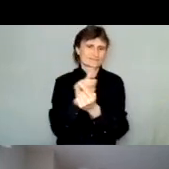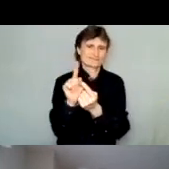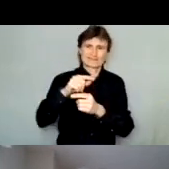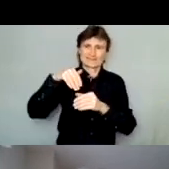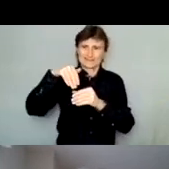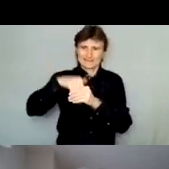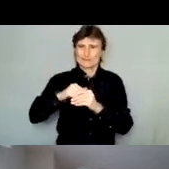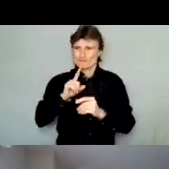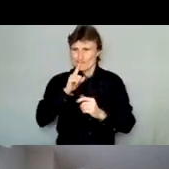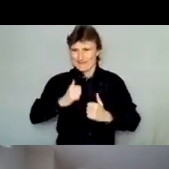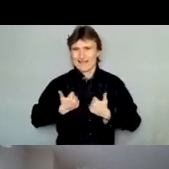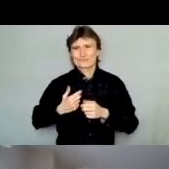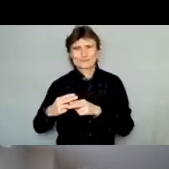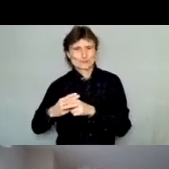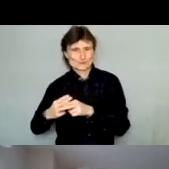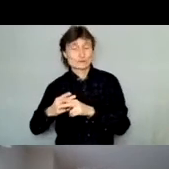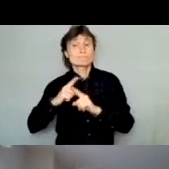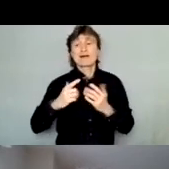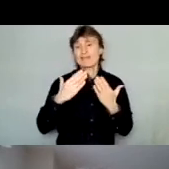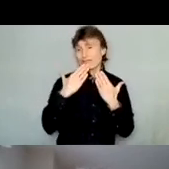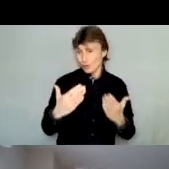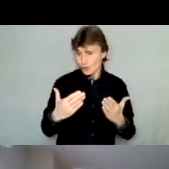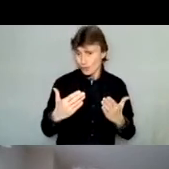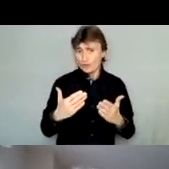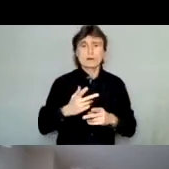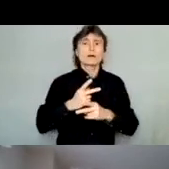Thank you all very much and be well, take care. Bye